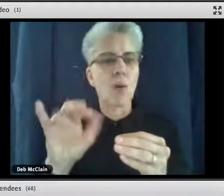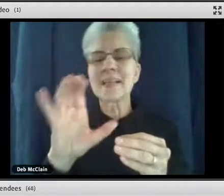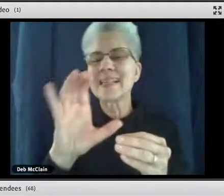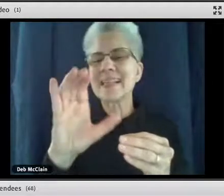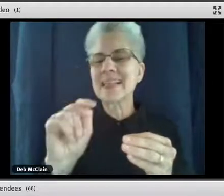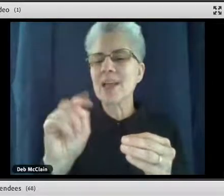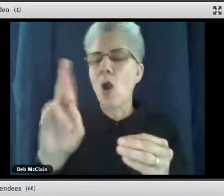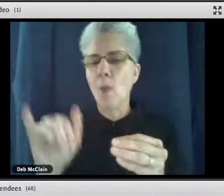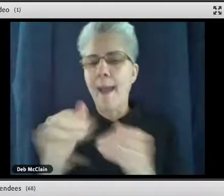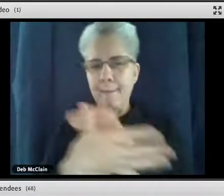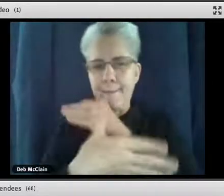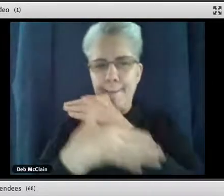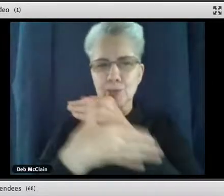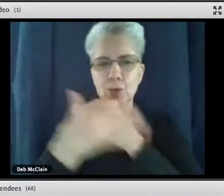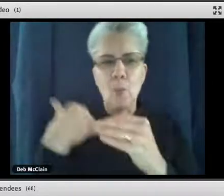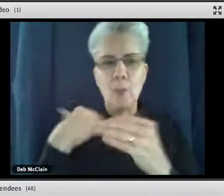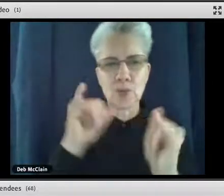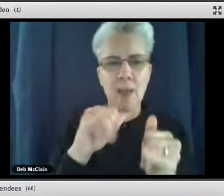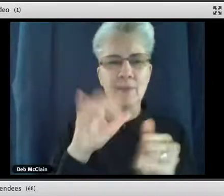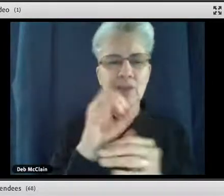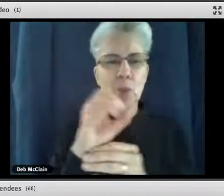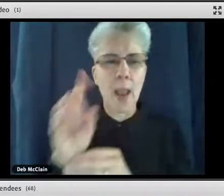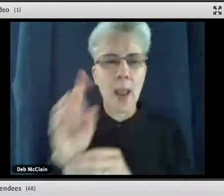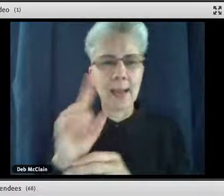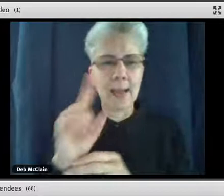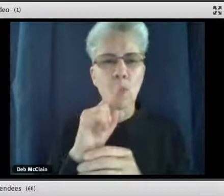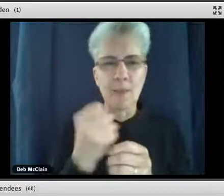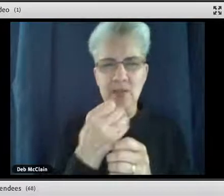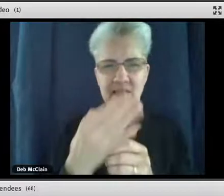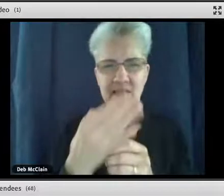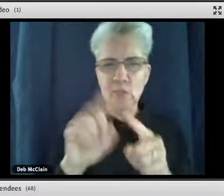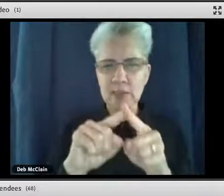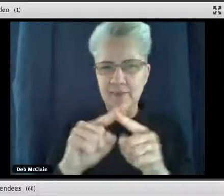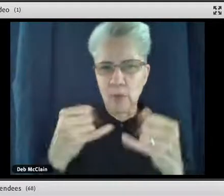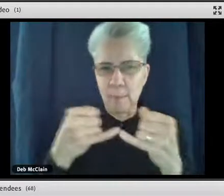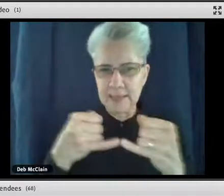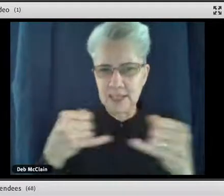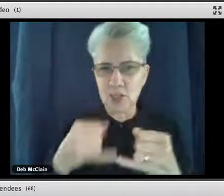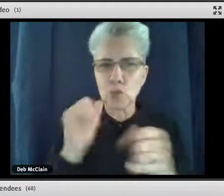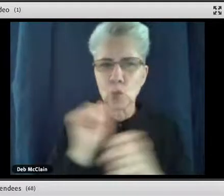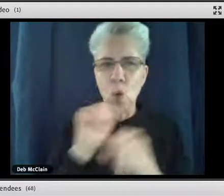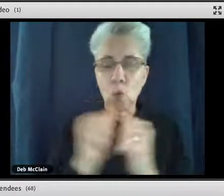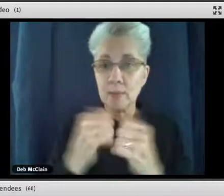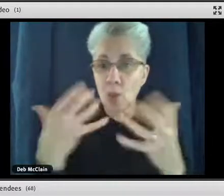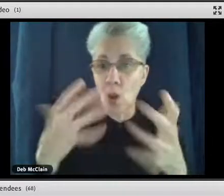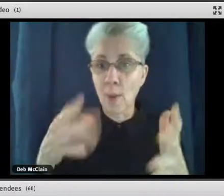and this is still within the 008 field, but we have several character positions to work with here.